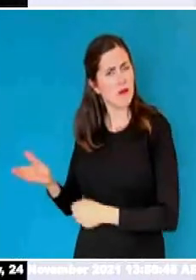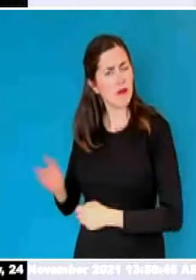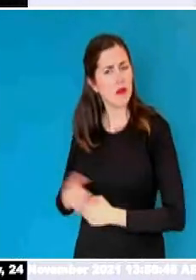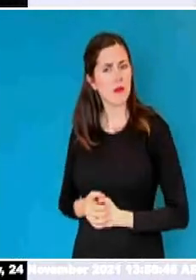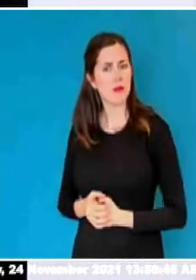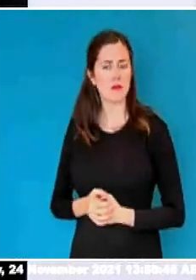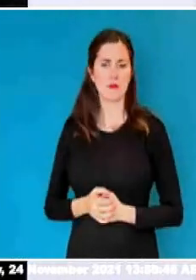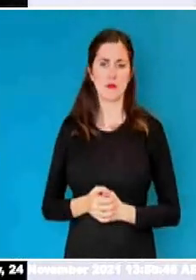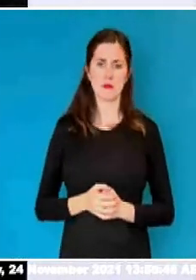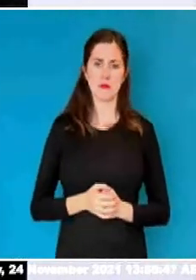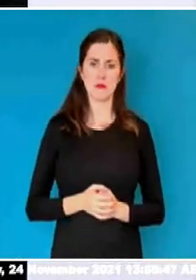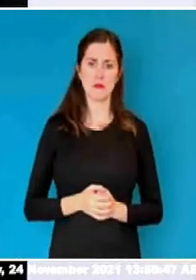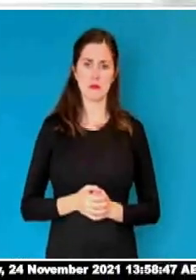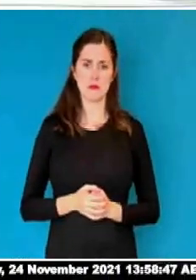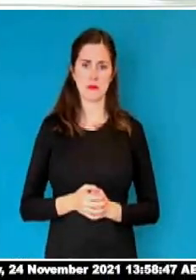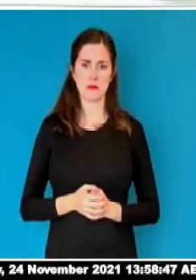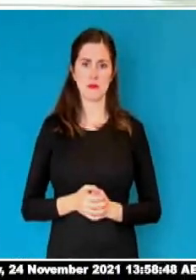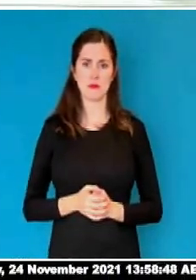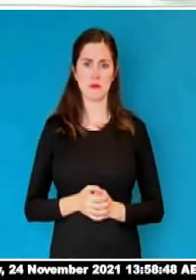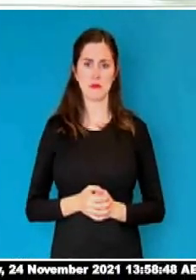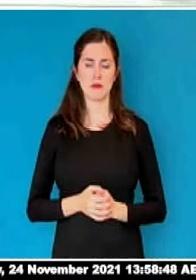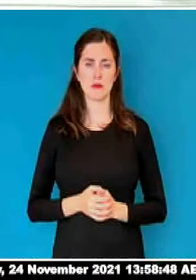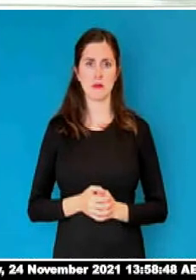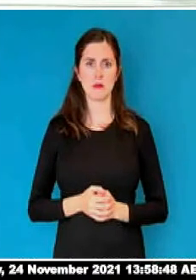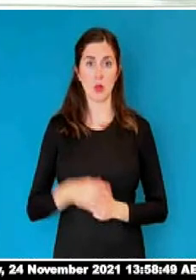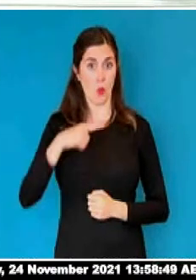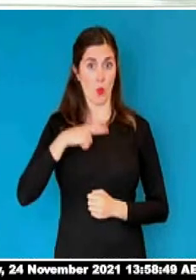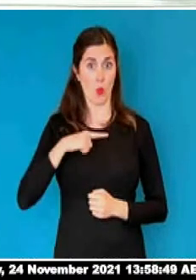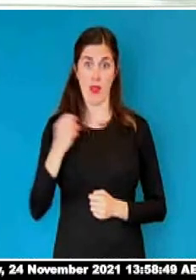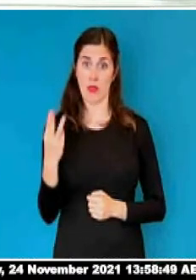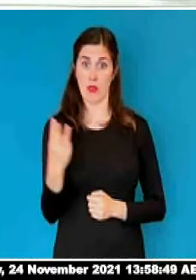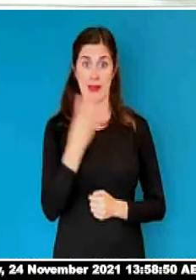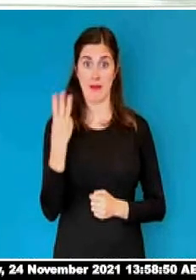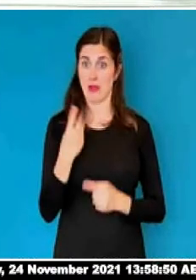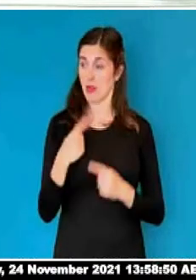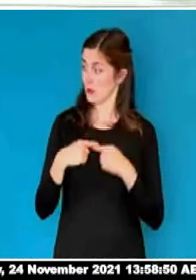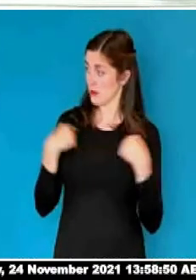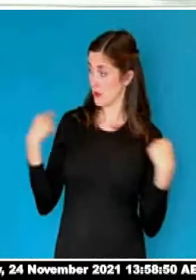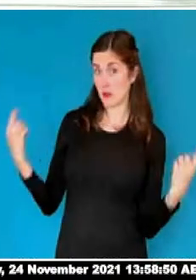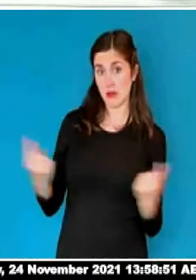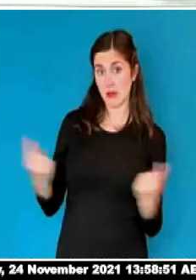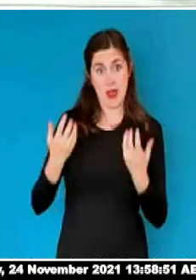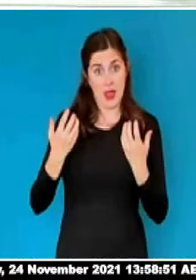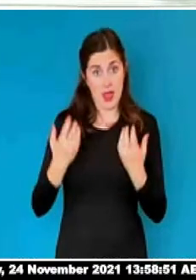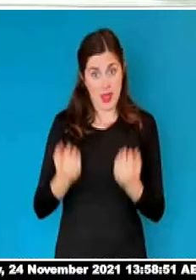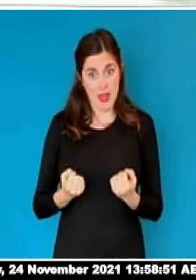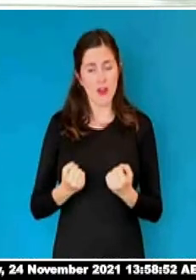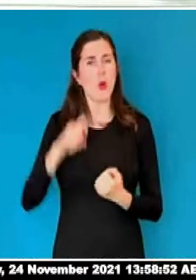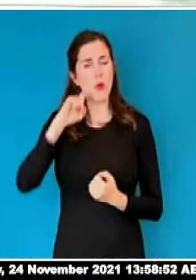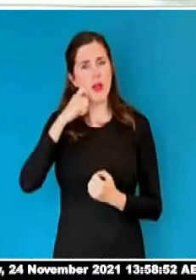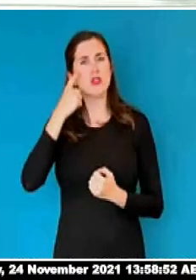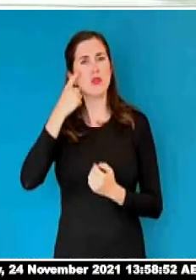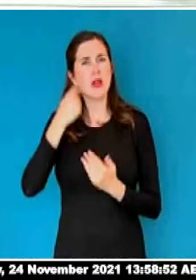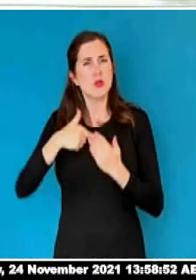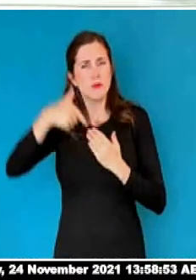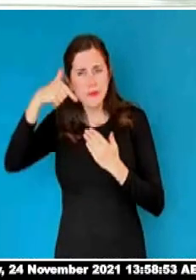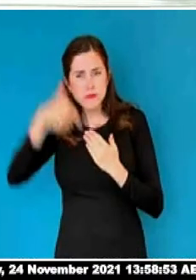The purpose of us being here is to provide as much assistance to